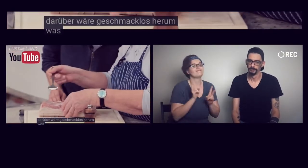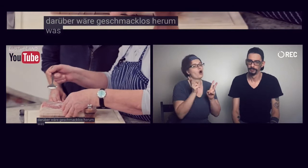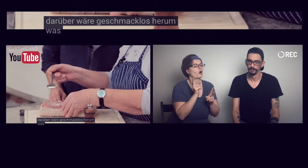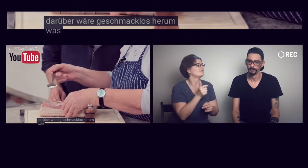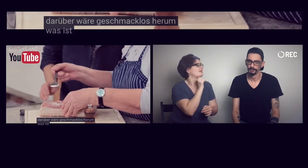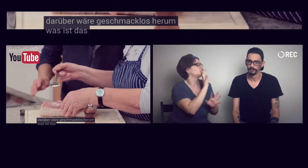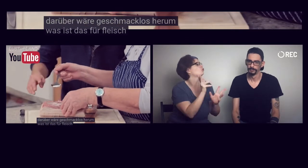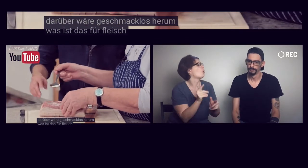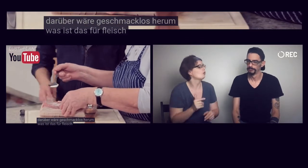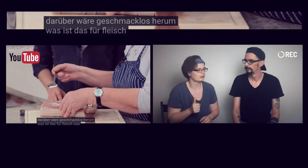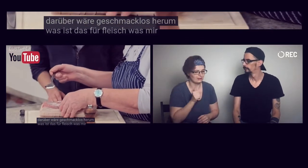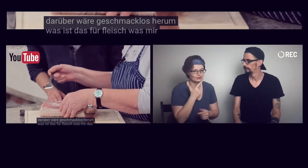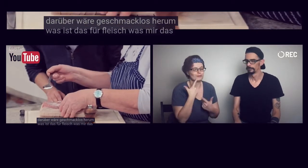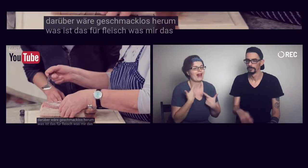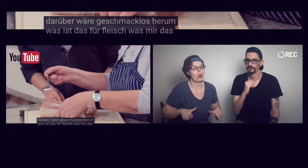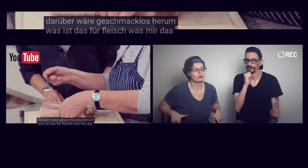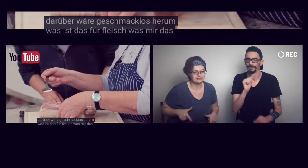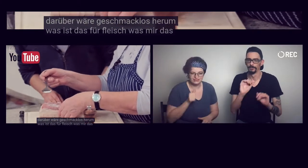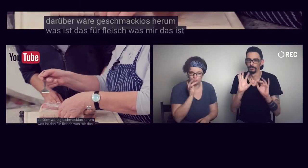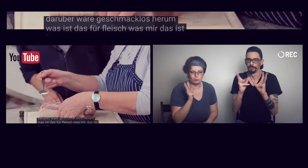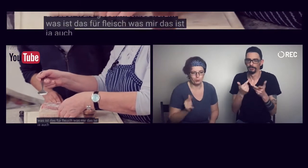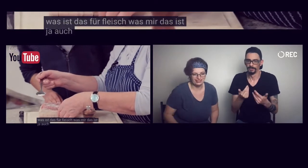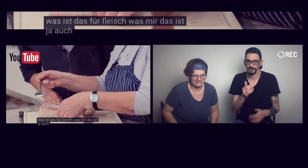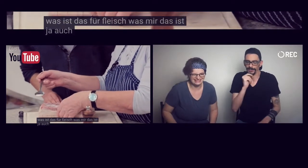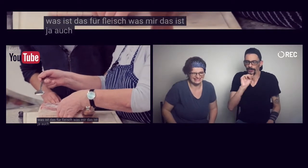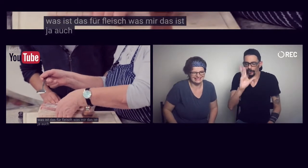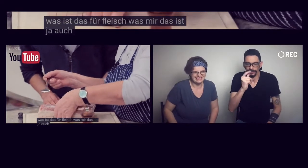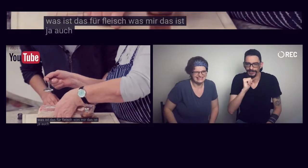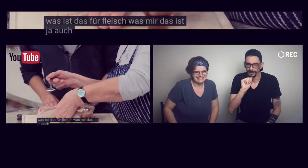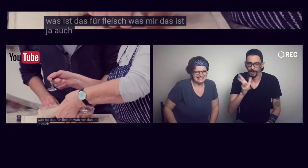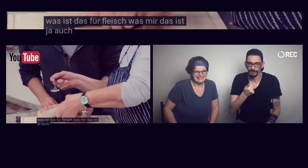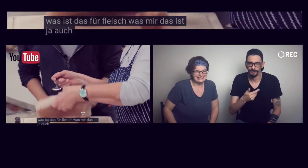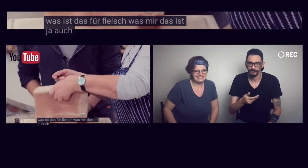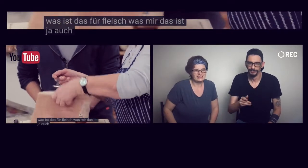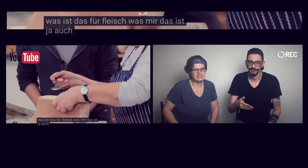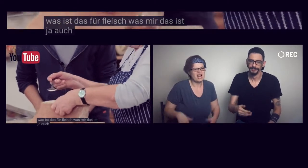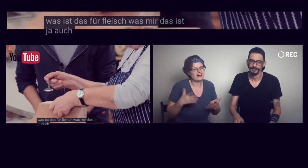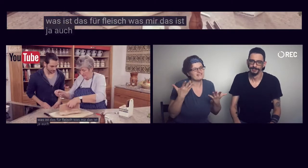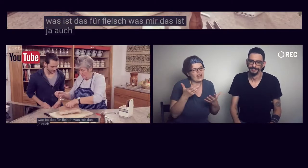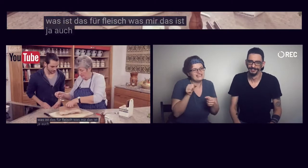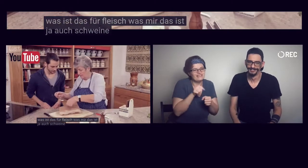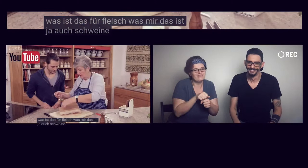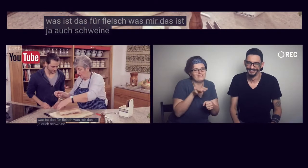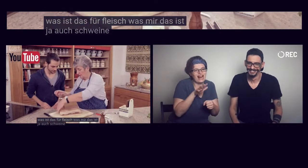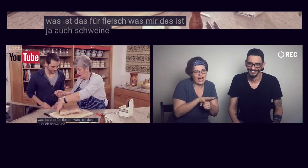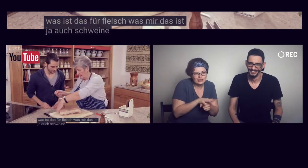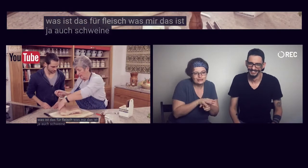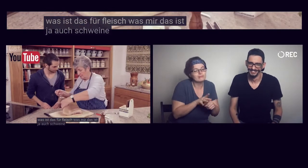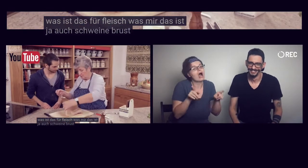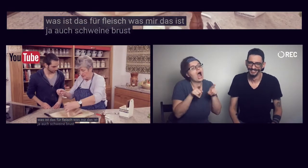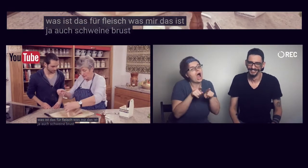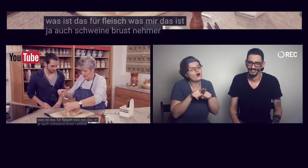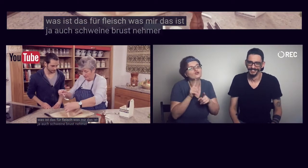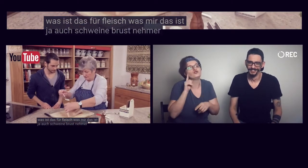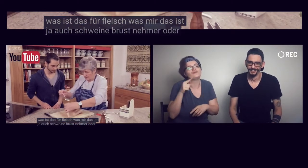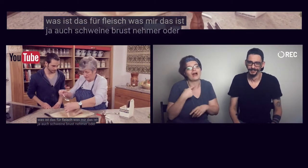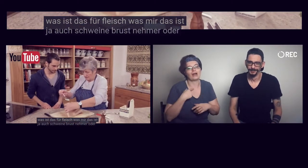[because it's scabrous.] [NIKKI] - Indecorously. [NOAH] - Misplaced. Inadequately. Trivial. [What kind of meat is that?]